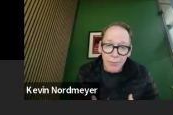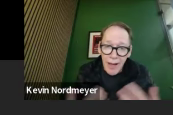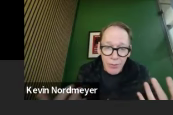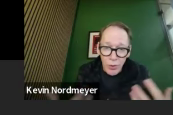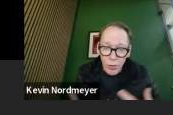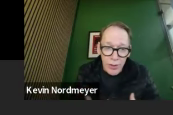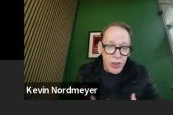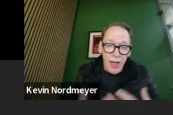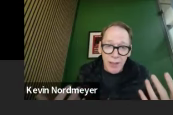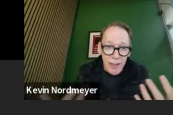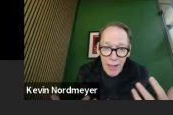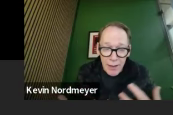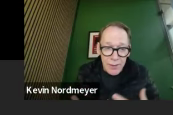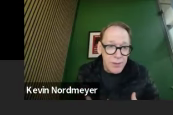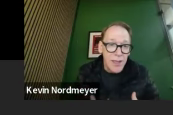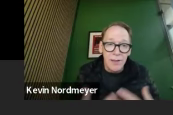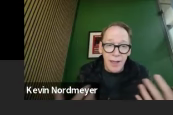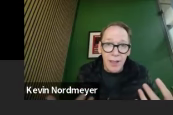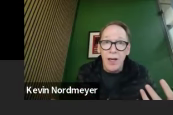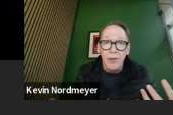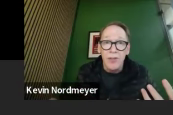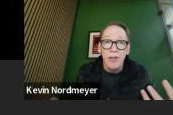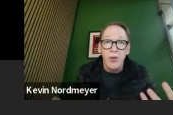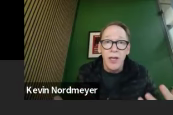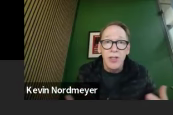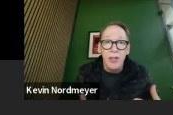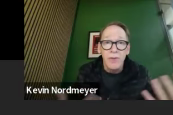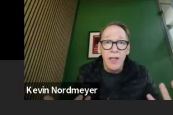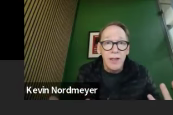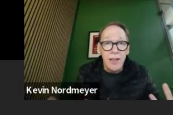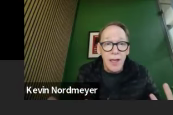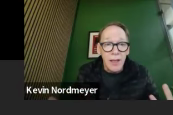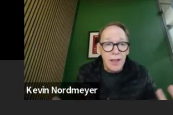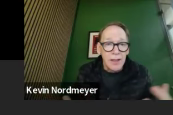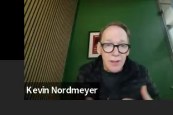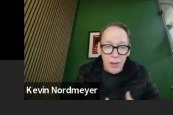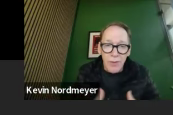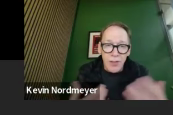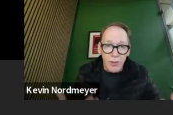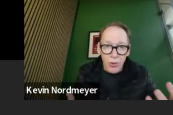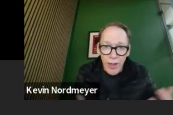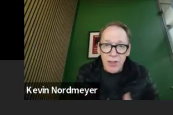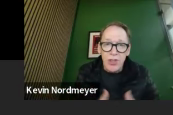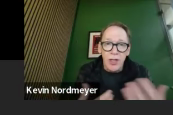like Bob Dole and John McCain and Ted Kennedy and others and the creation of the ADA. And so that sort of gracious,